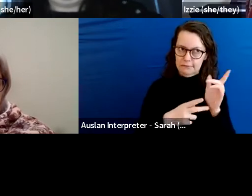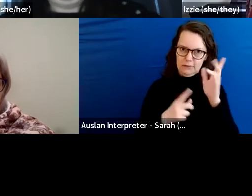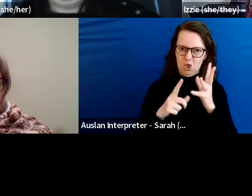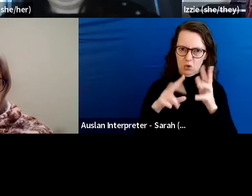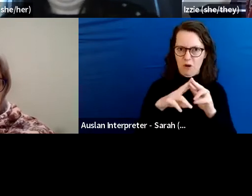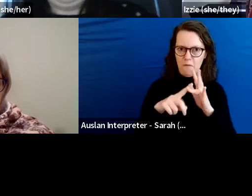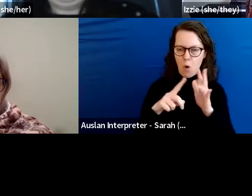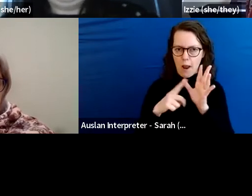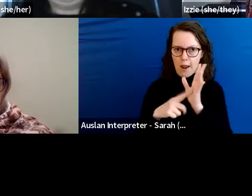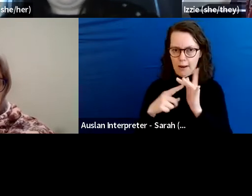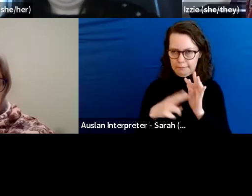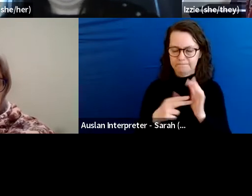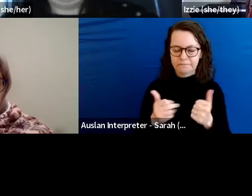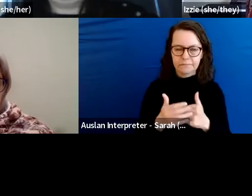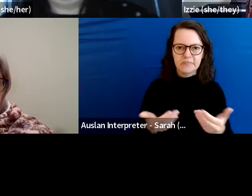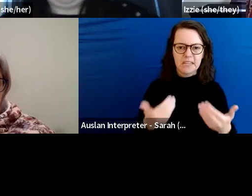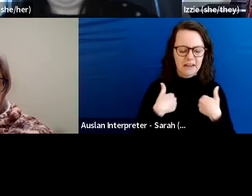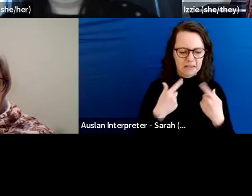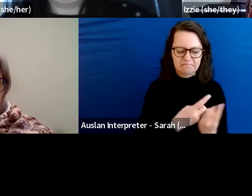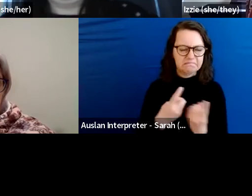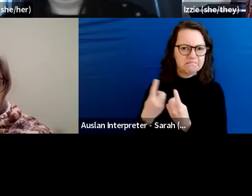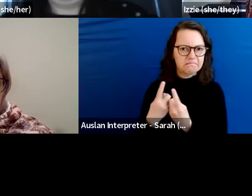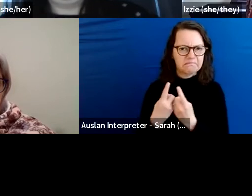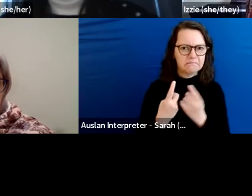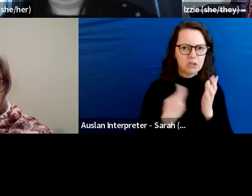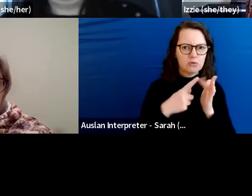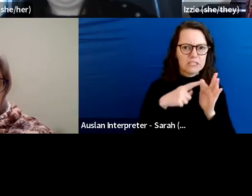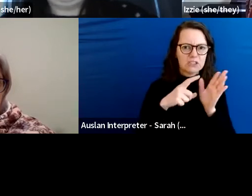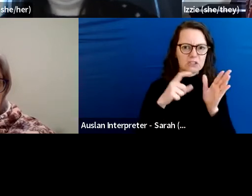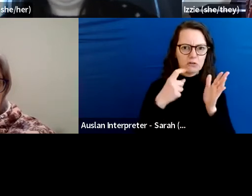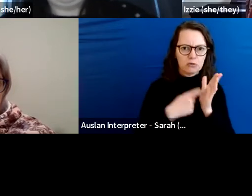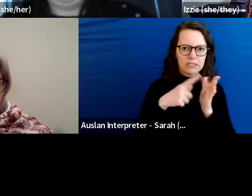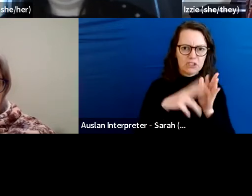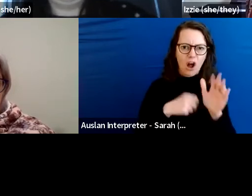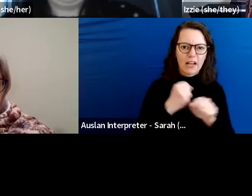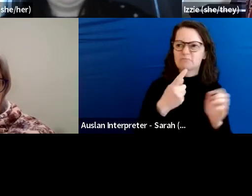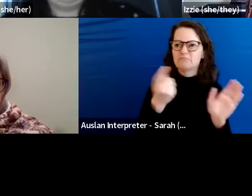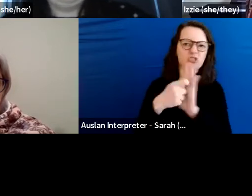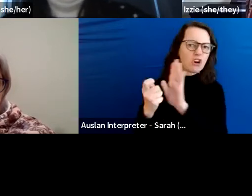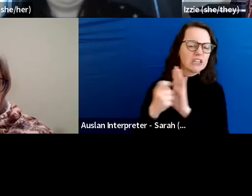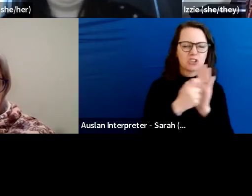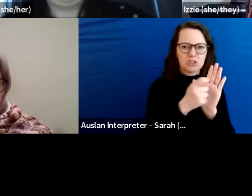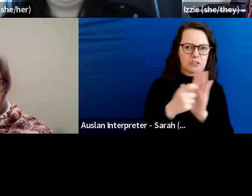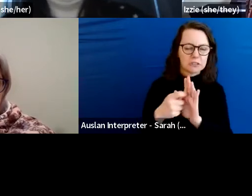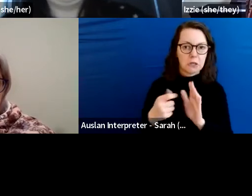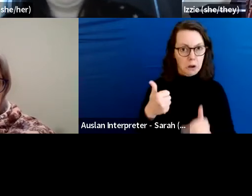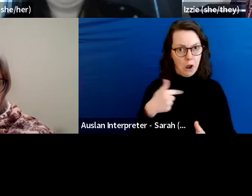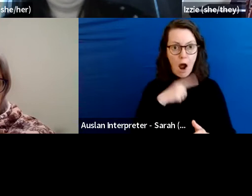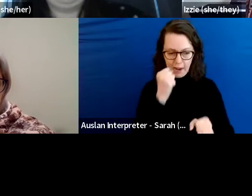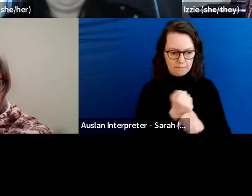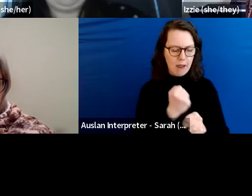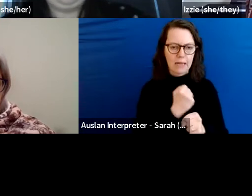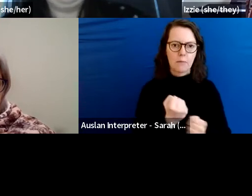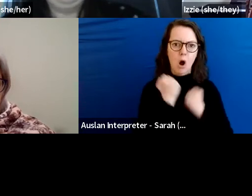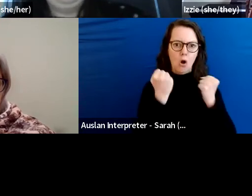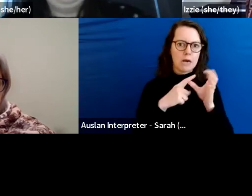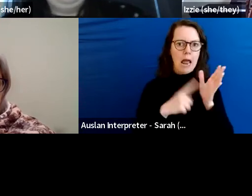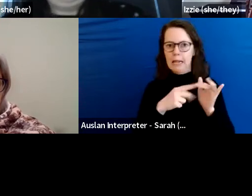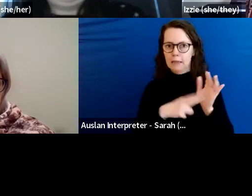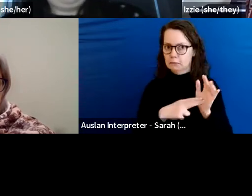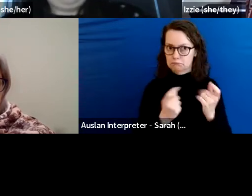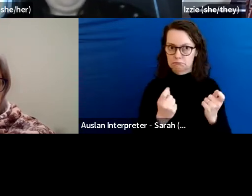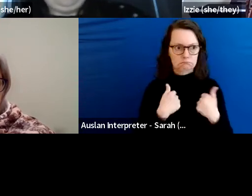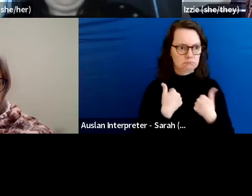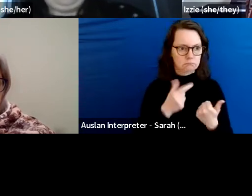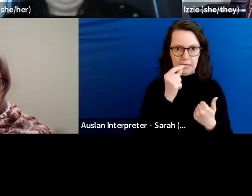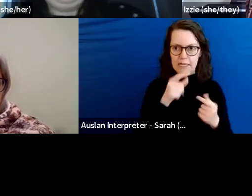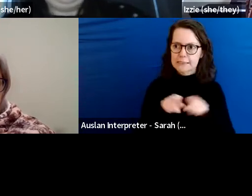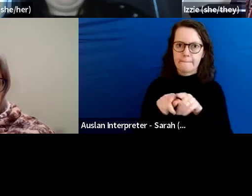And we were given recycled items that was donated in from families and things so that's something I will could do could able to make my little alien.